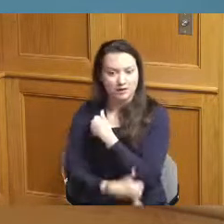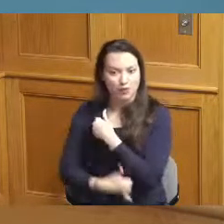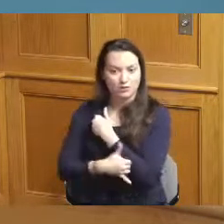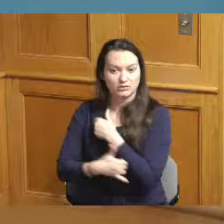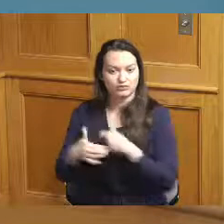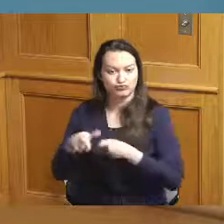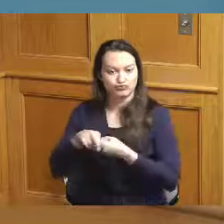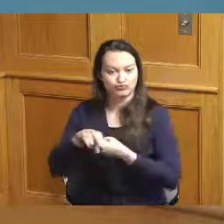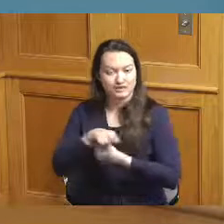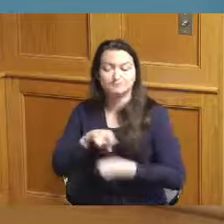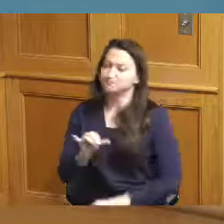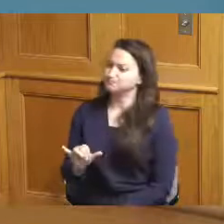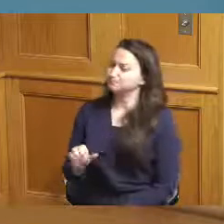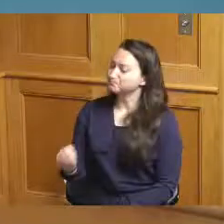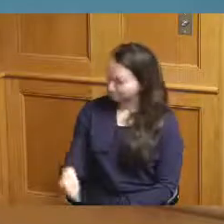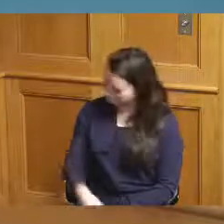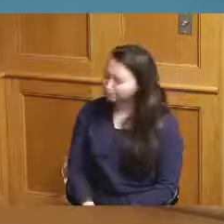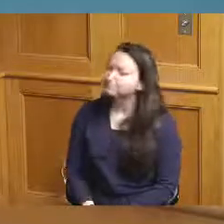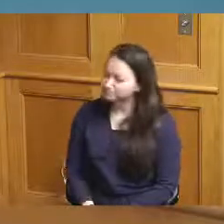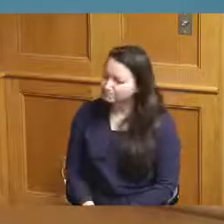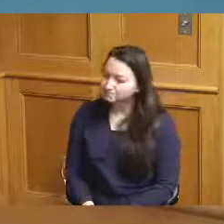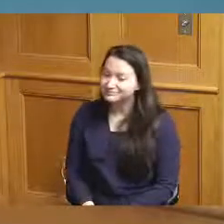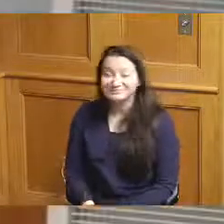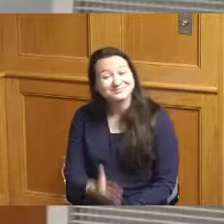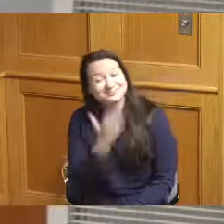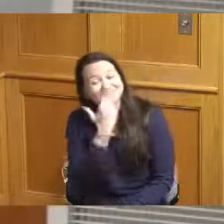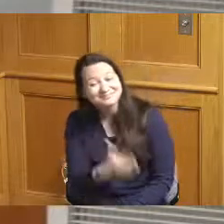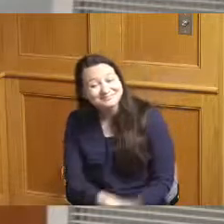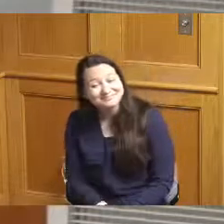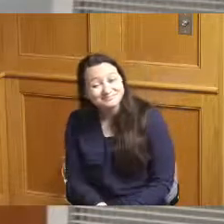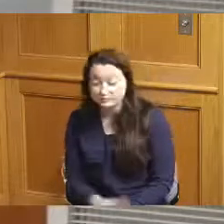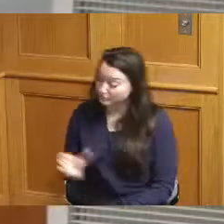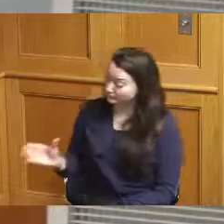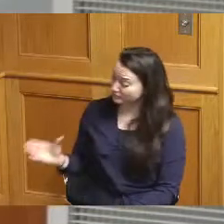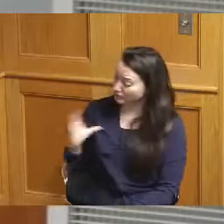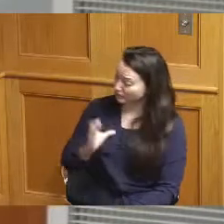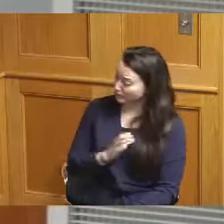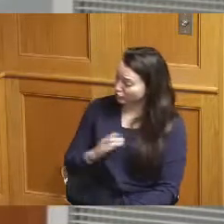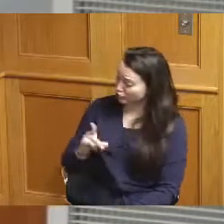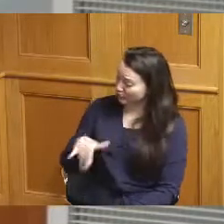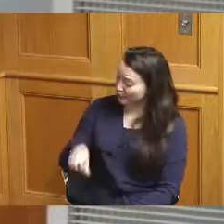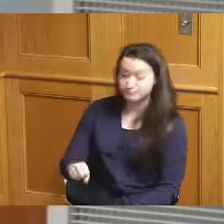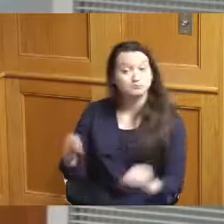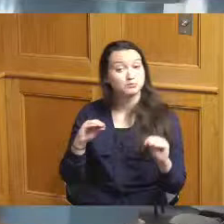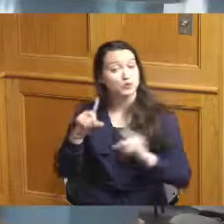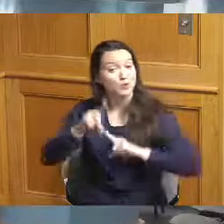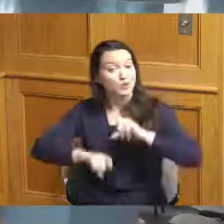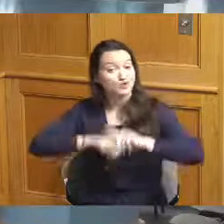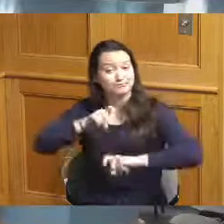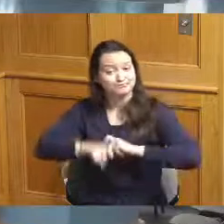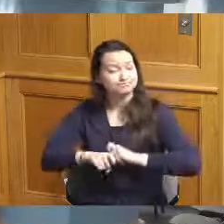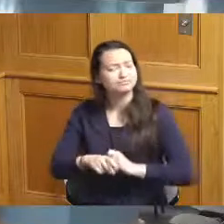region okay certainly thank you Commissioner Driehaus I have no questions but I do have a